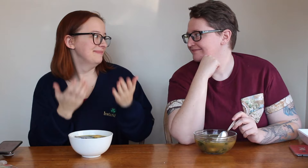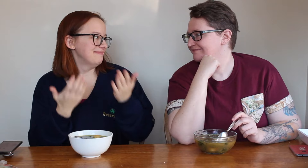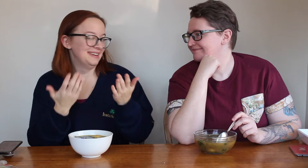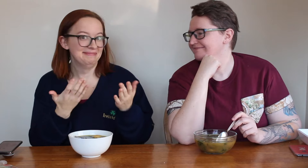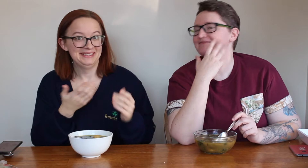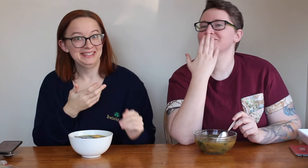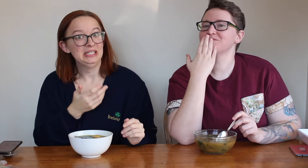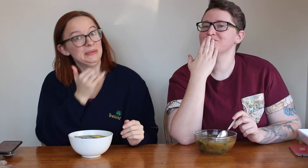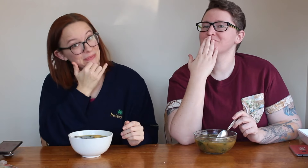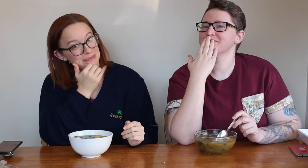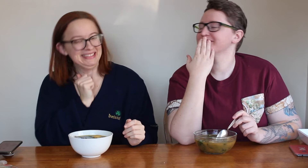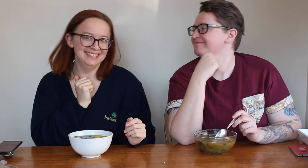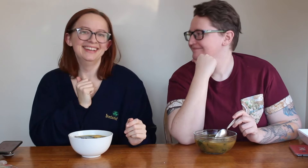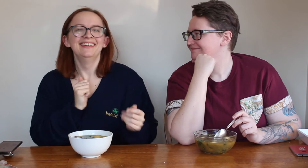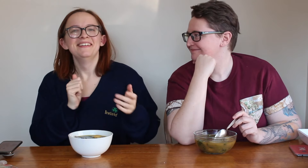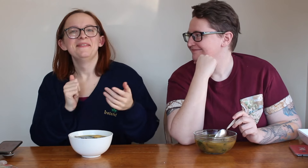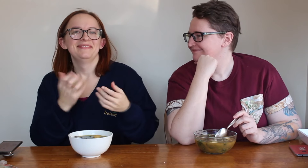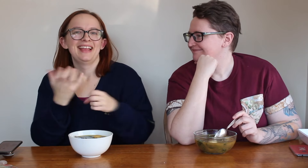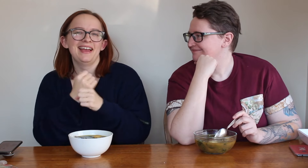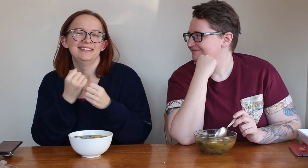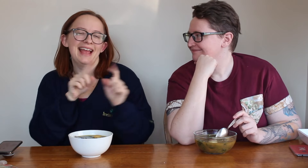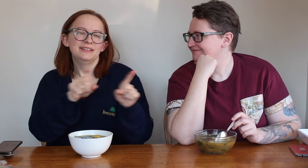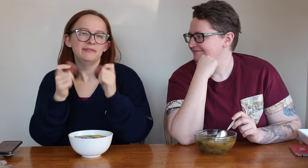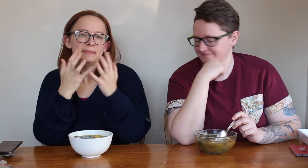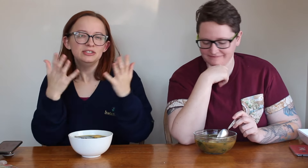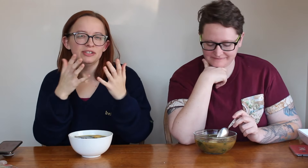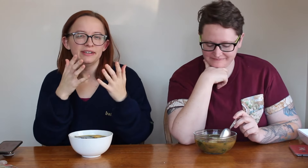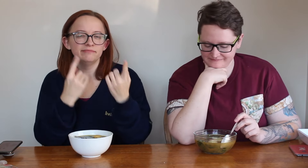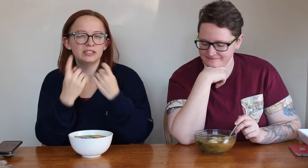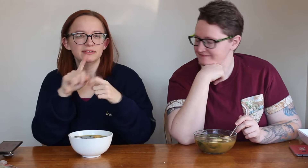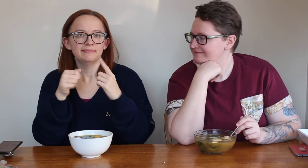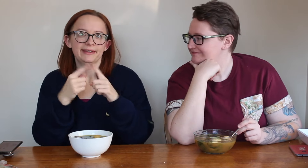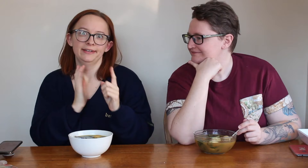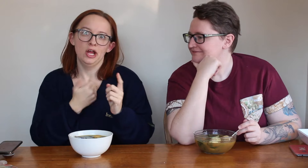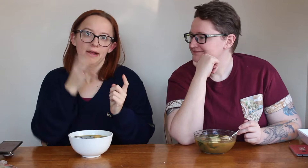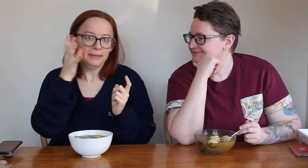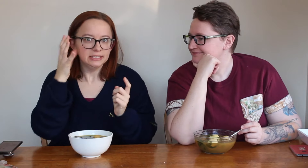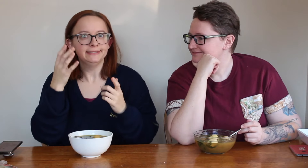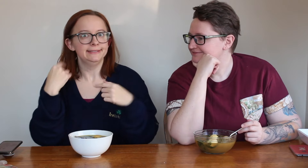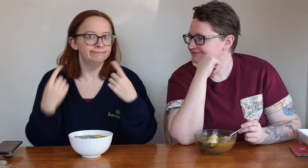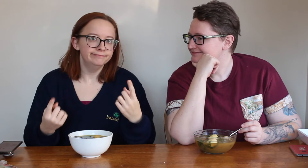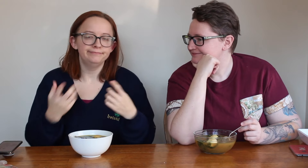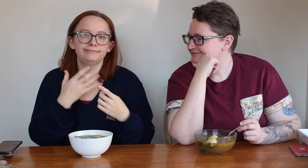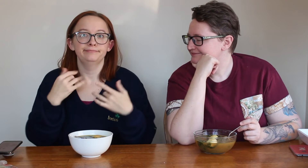Hello, welcome! Today we're gonna do a parenting edition mukbang.